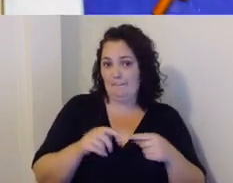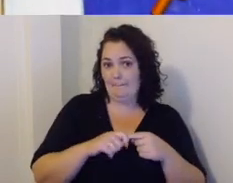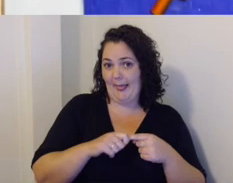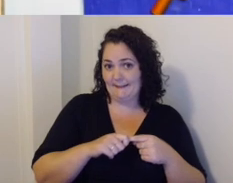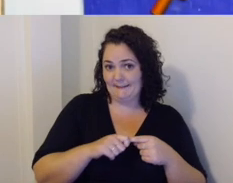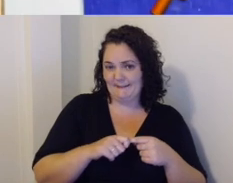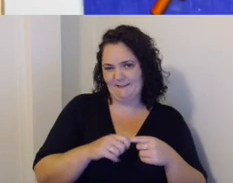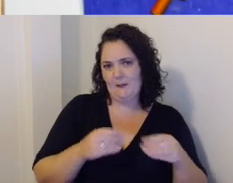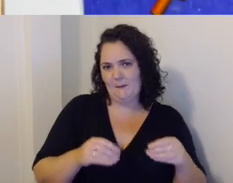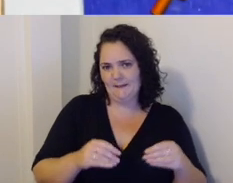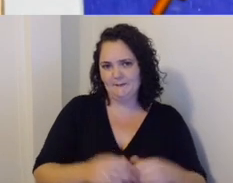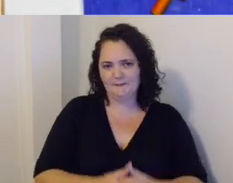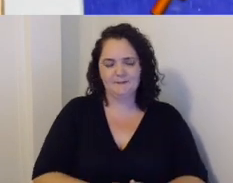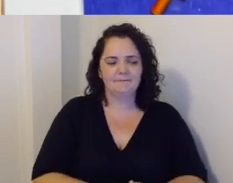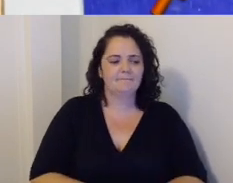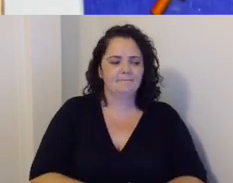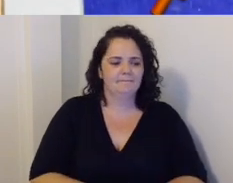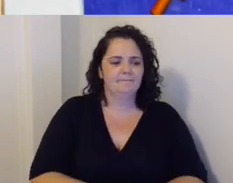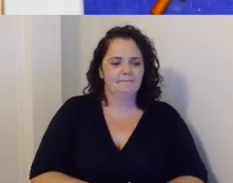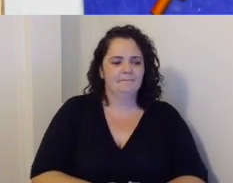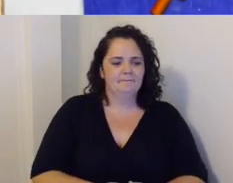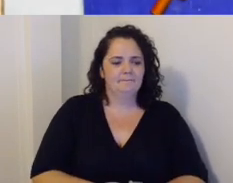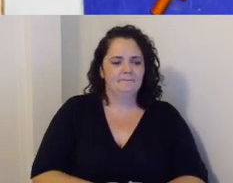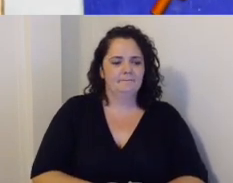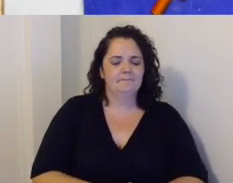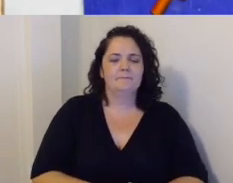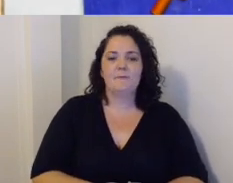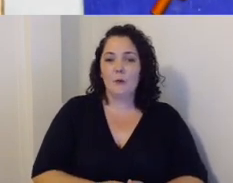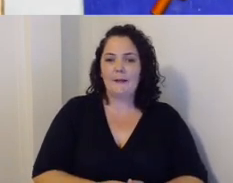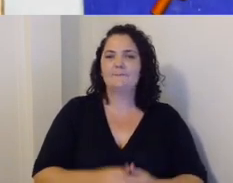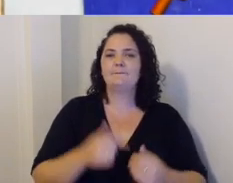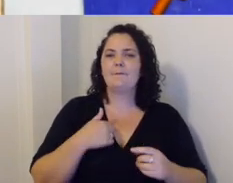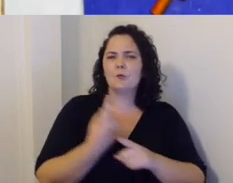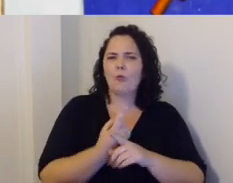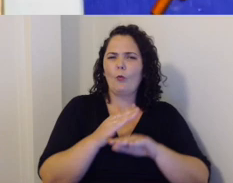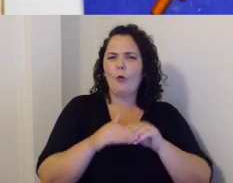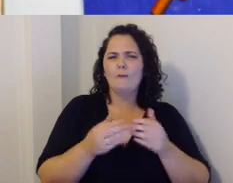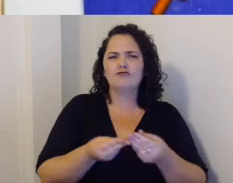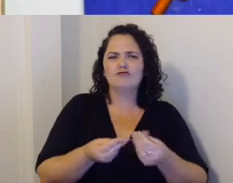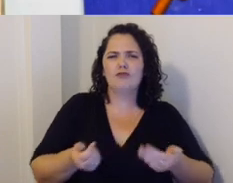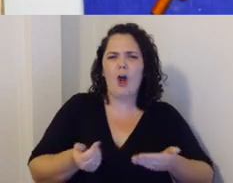now for dry ground this will piggyback a little bit on what we were doing last week because we're